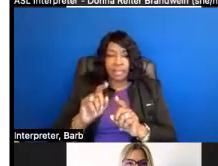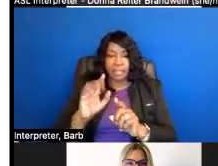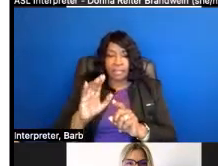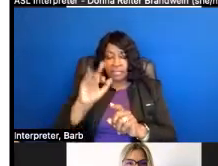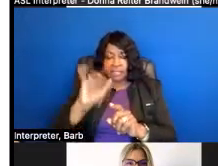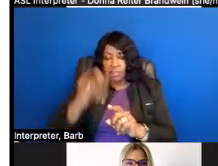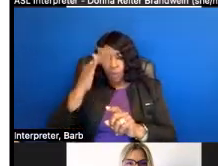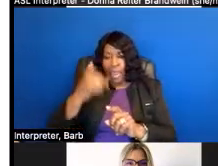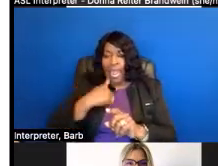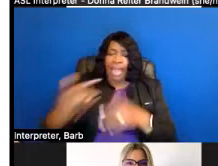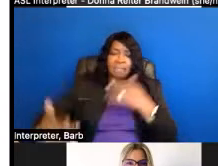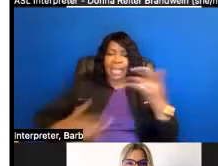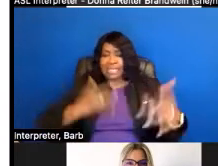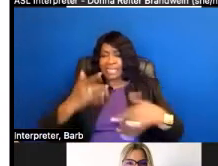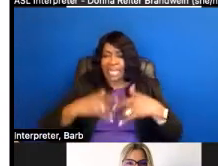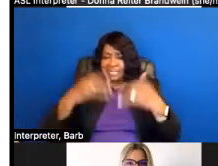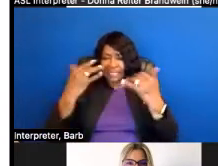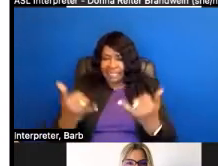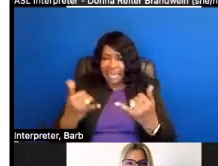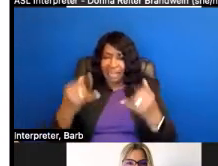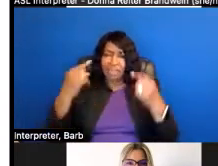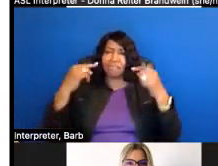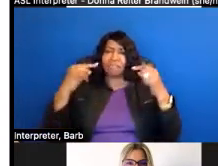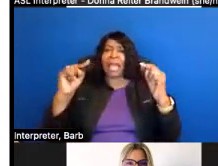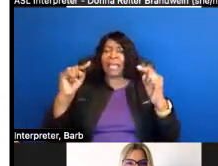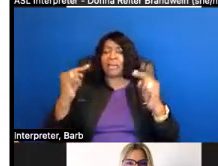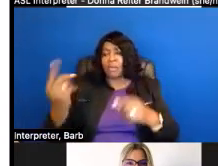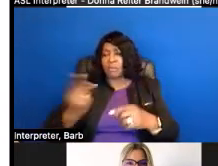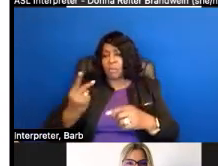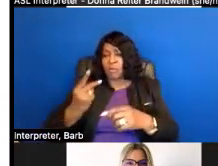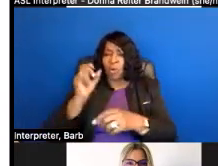to put finally both of our work into conversation together.